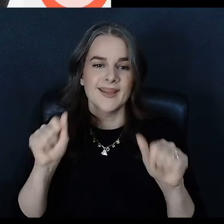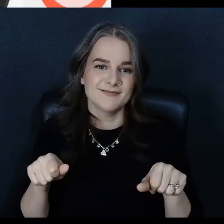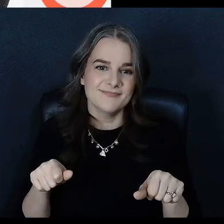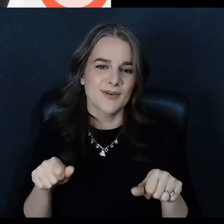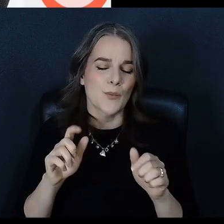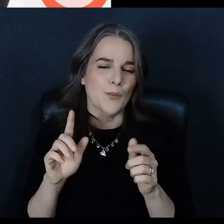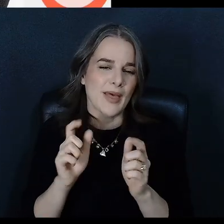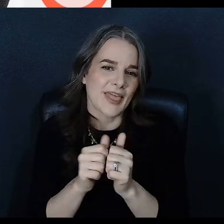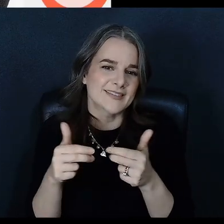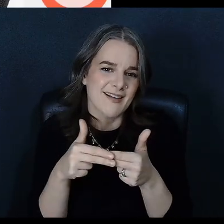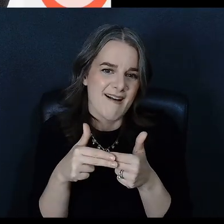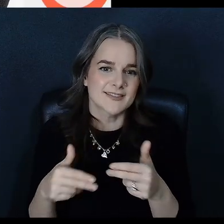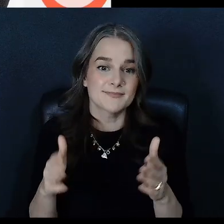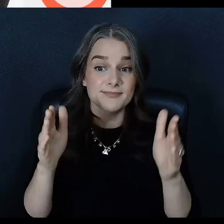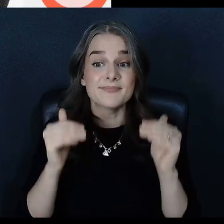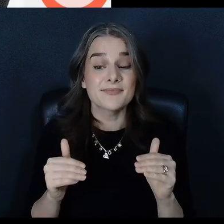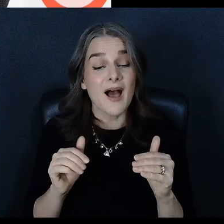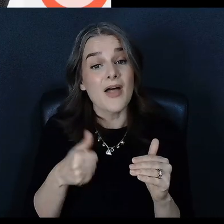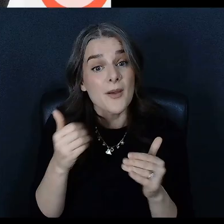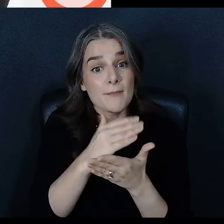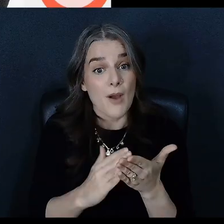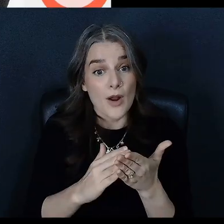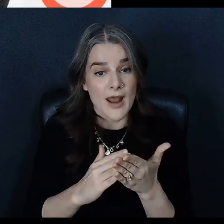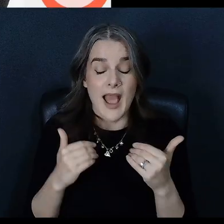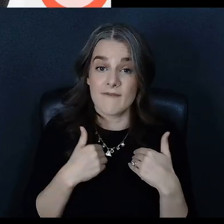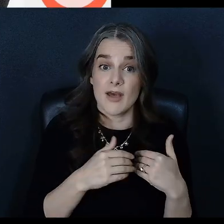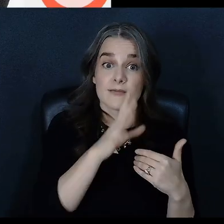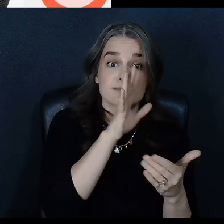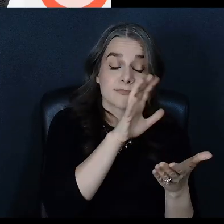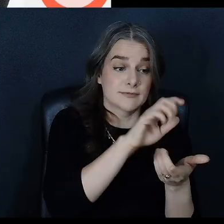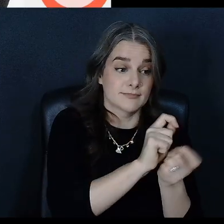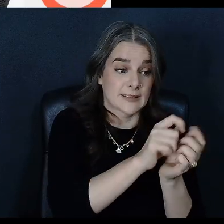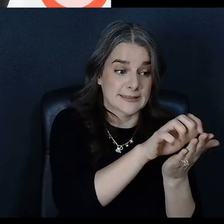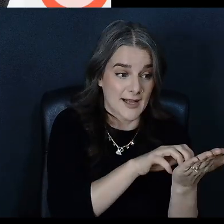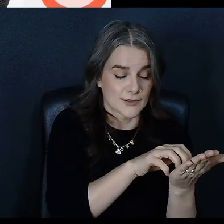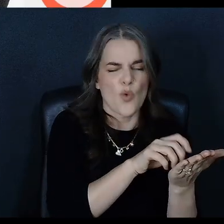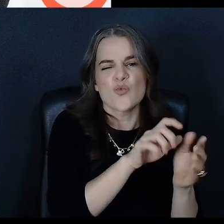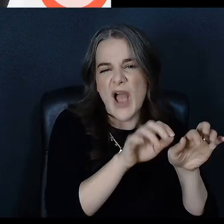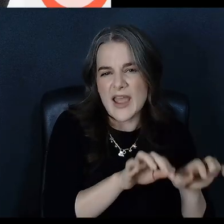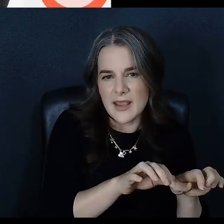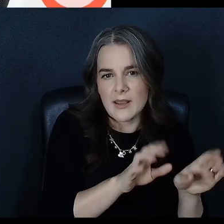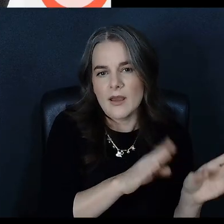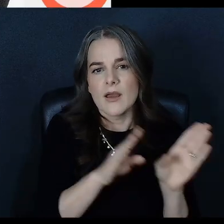we had the writing part, speech to text for writing-- now we have voice for the other things we do.